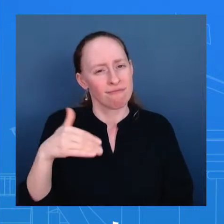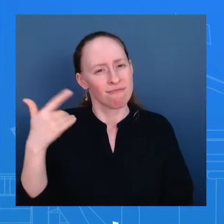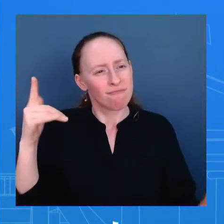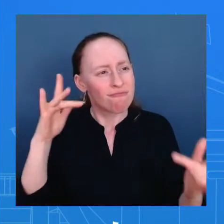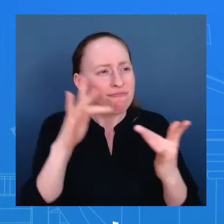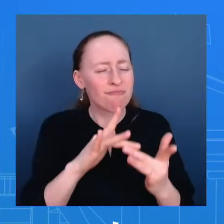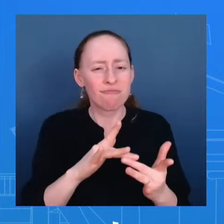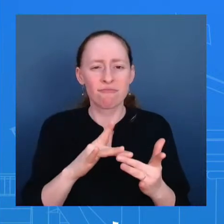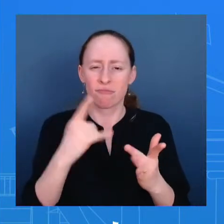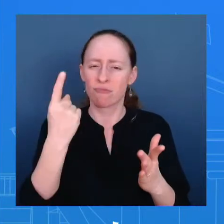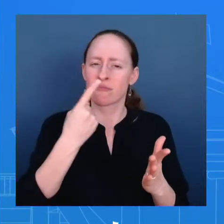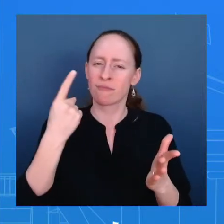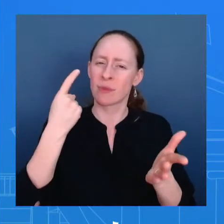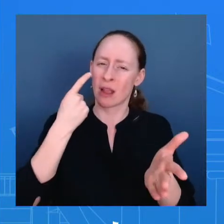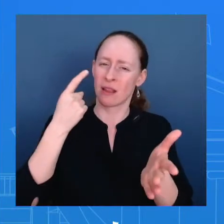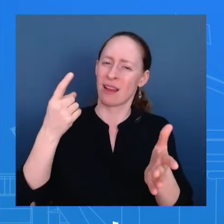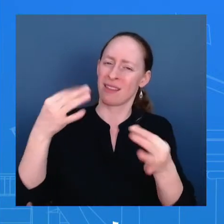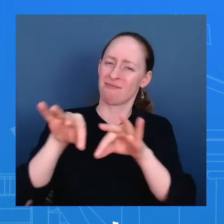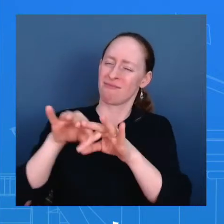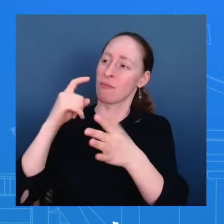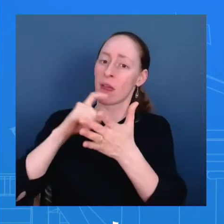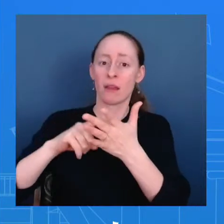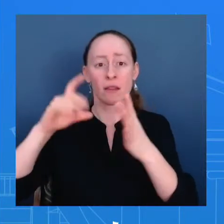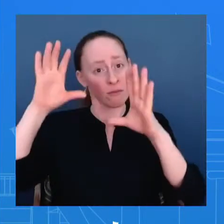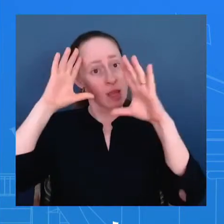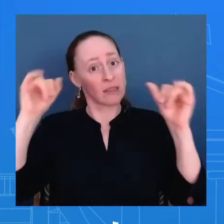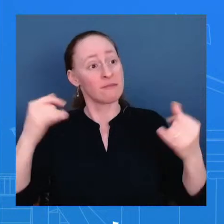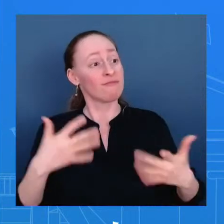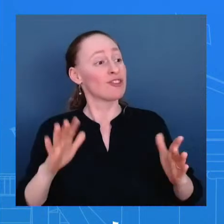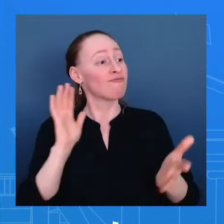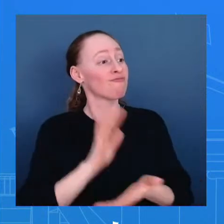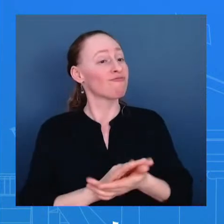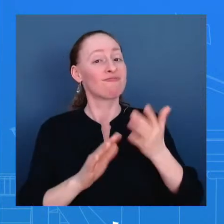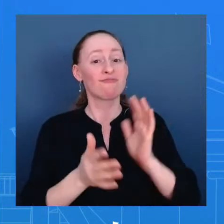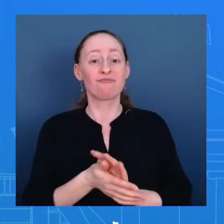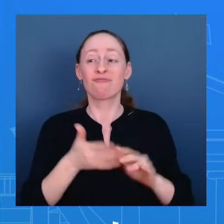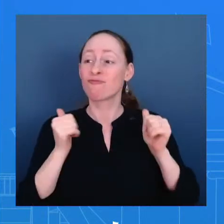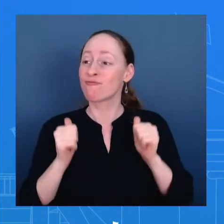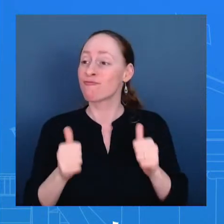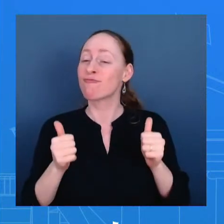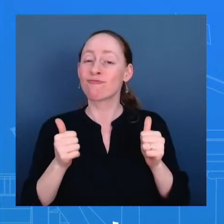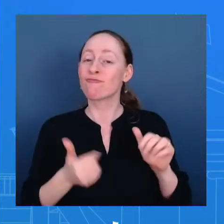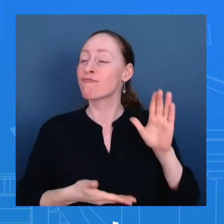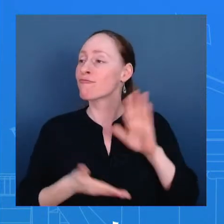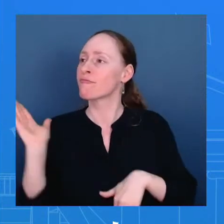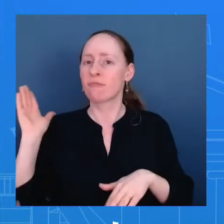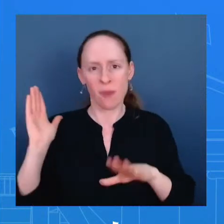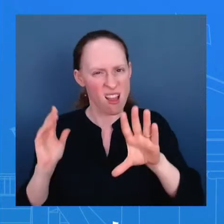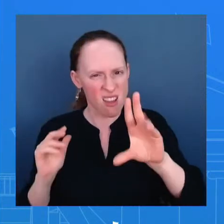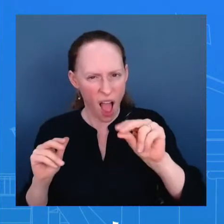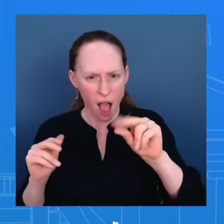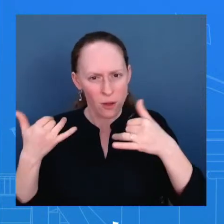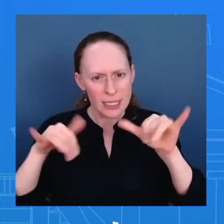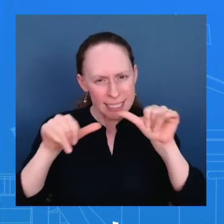but we're certainly not where we used to be. And every once -- every -- every moment you have to celebrate the successes we've had,